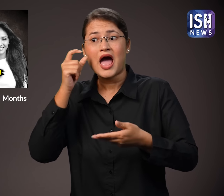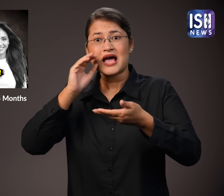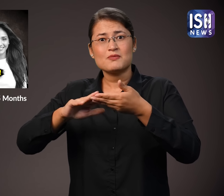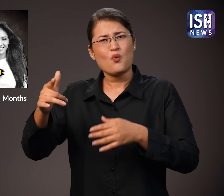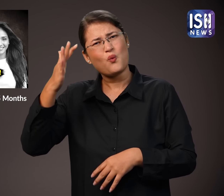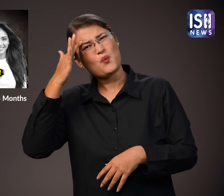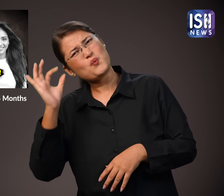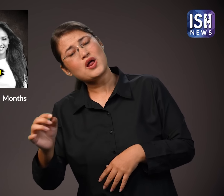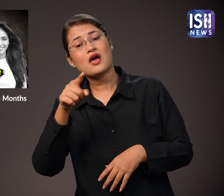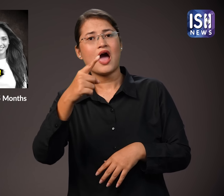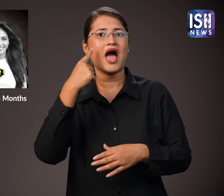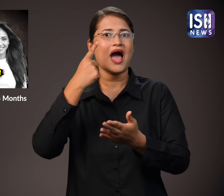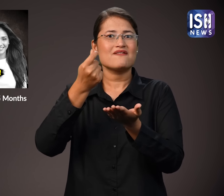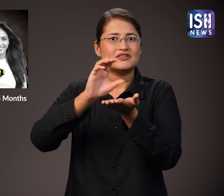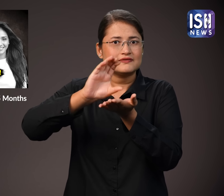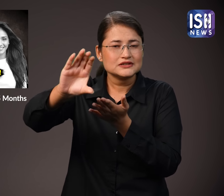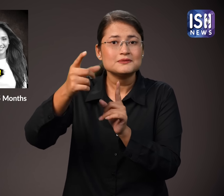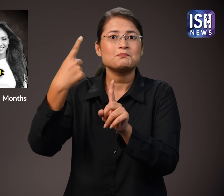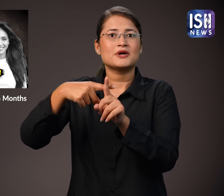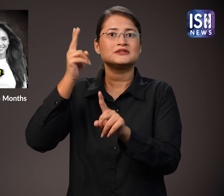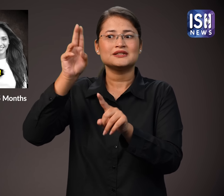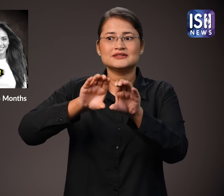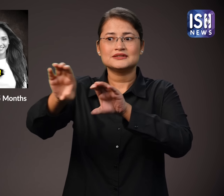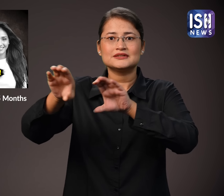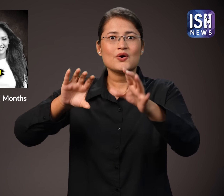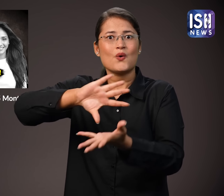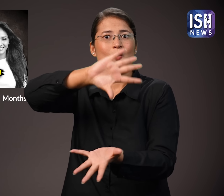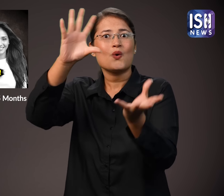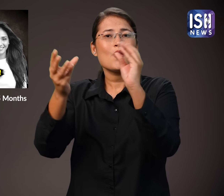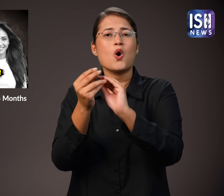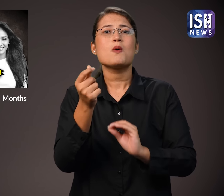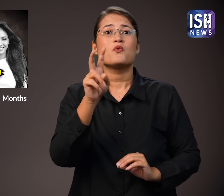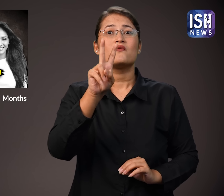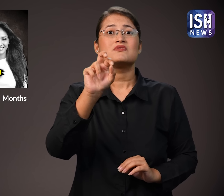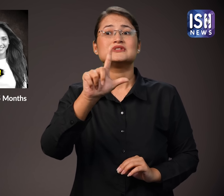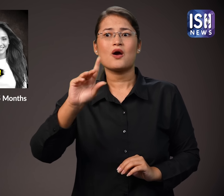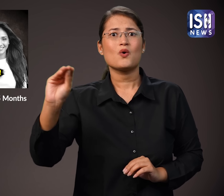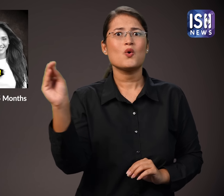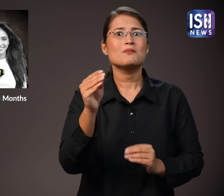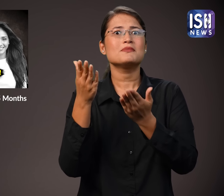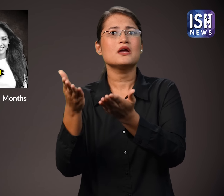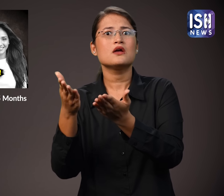Her husband knew Twisha had investments and shares worth around ₹20 lakh